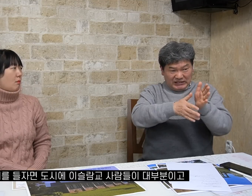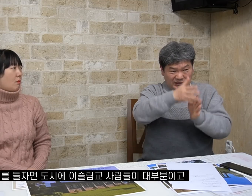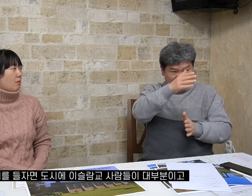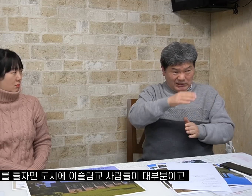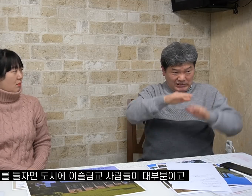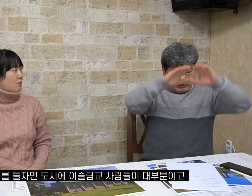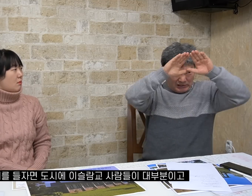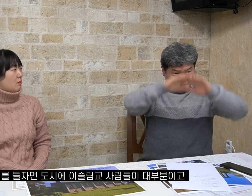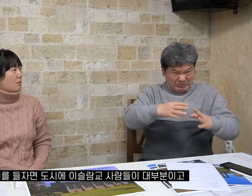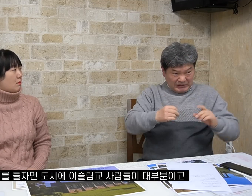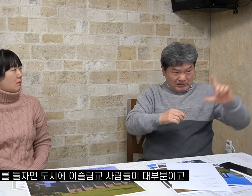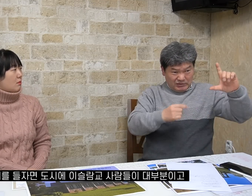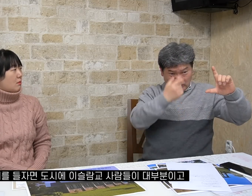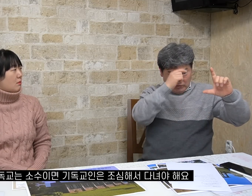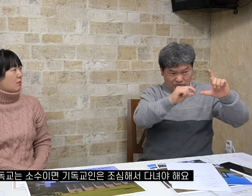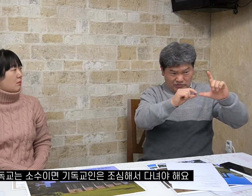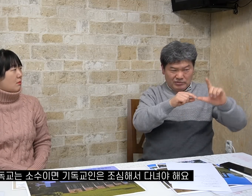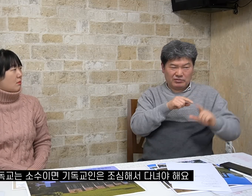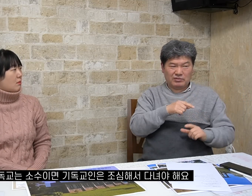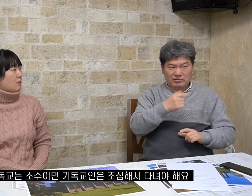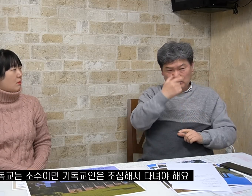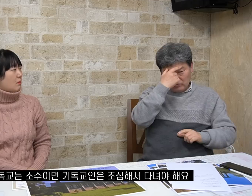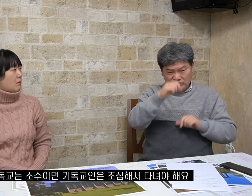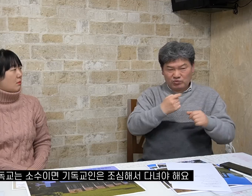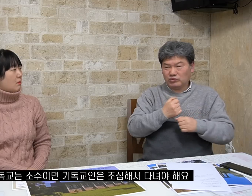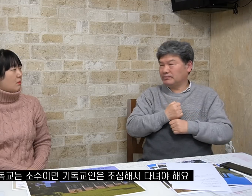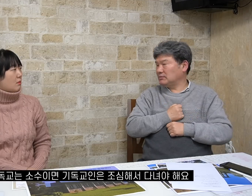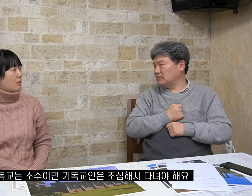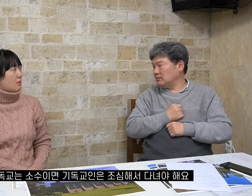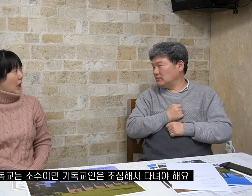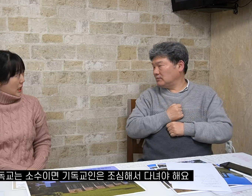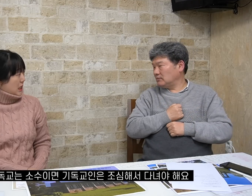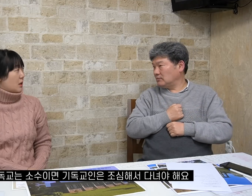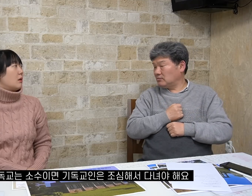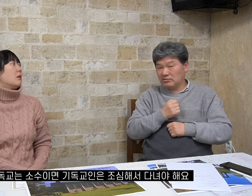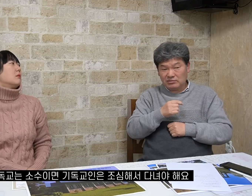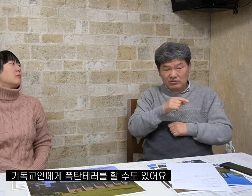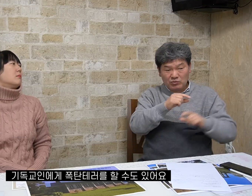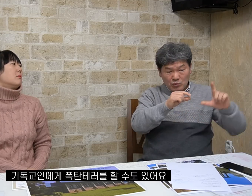For example, if the city is mostly Muslim and there are a few Christians, then Christians should be careful.